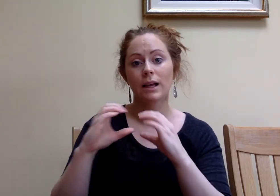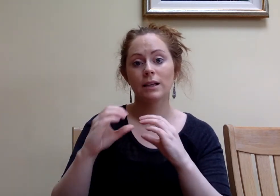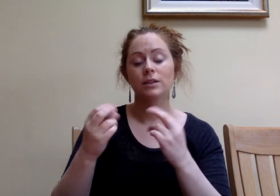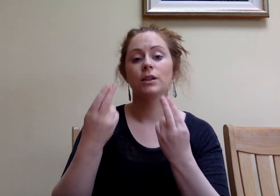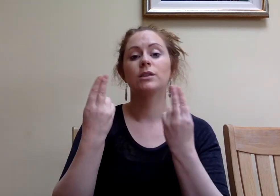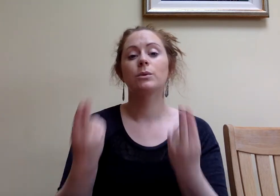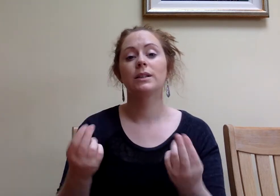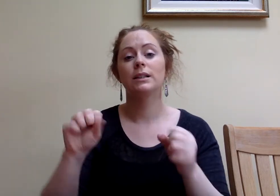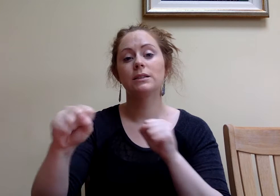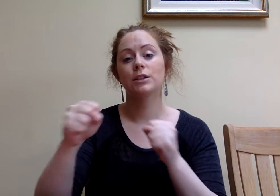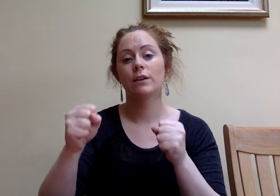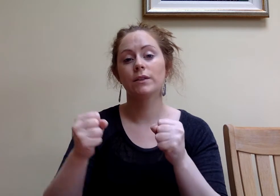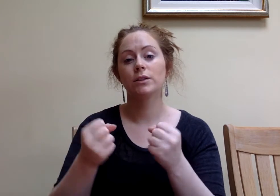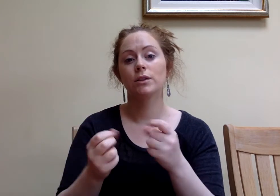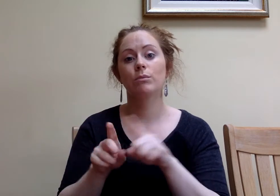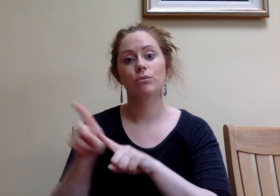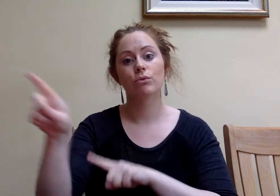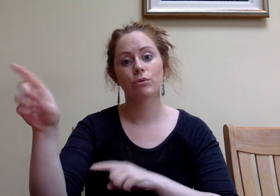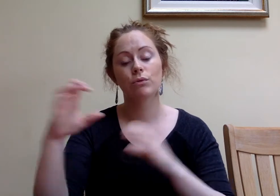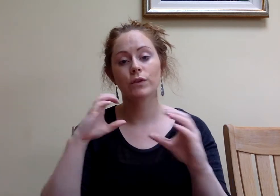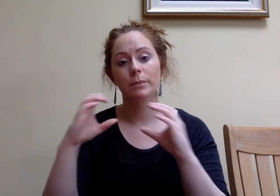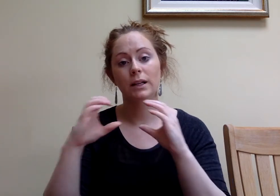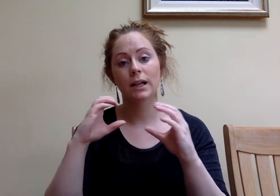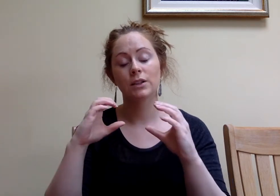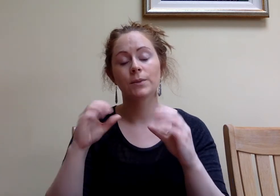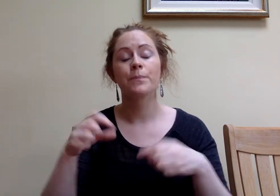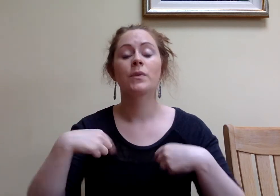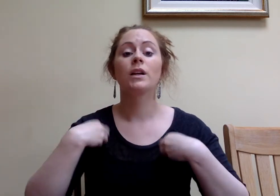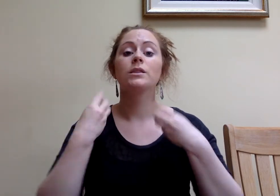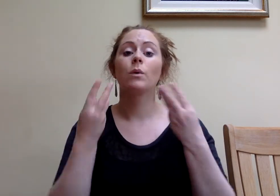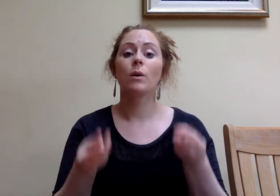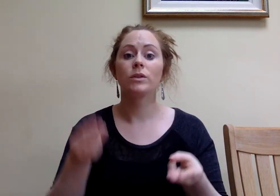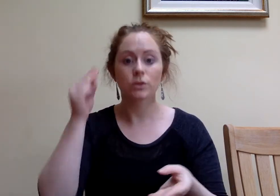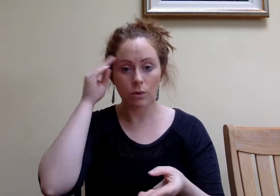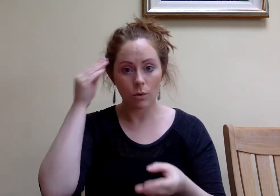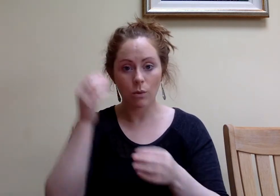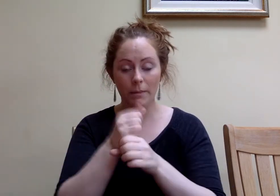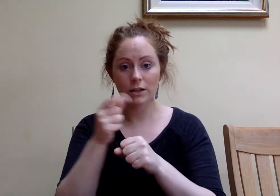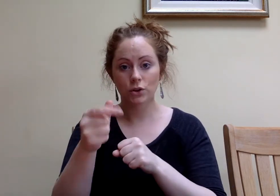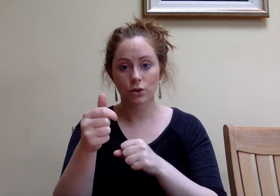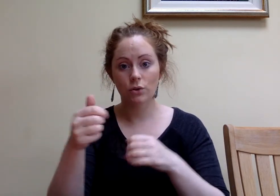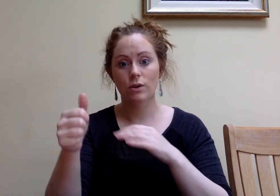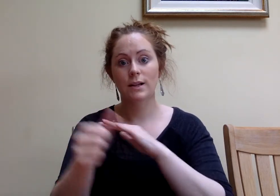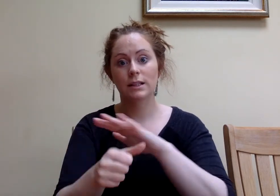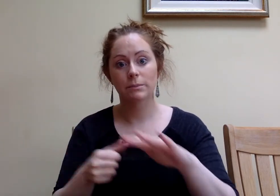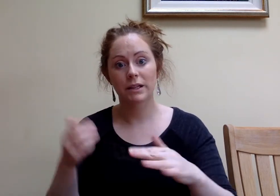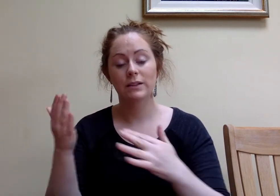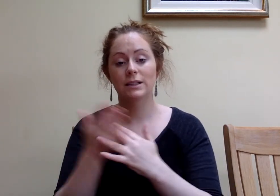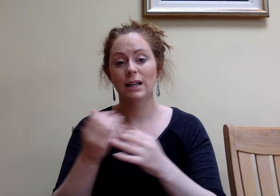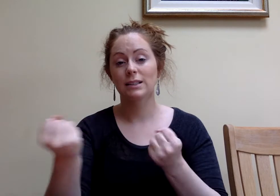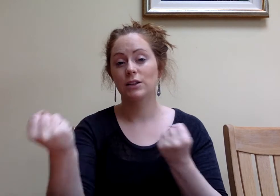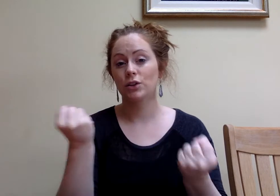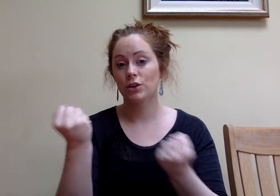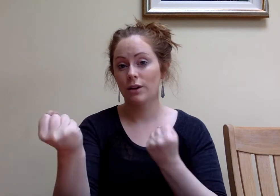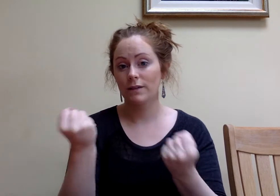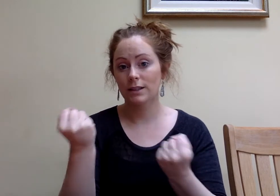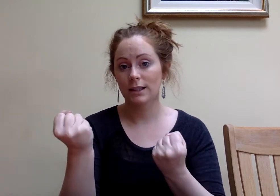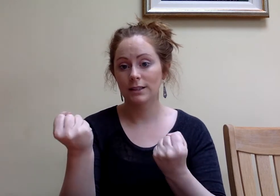They want access to services to improve for them. So I would like to know how was your experience of accessing services.